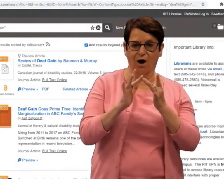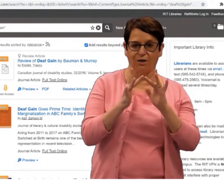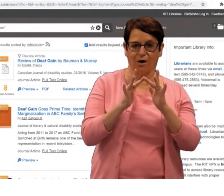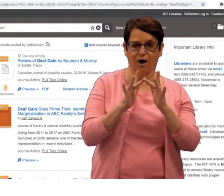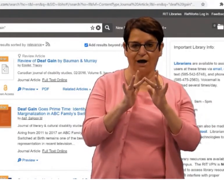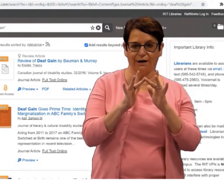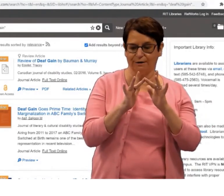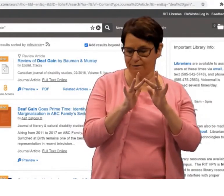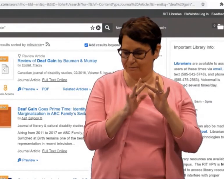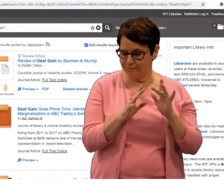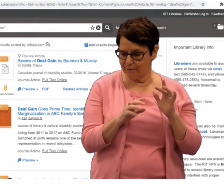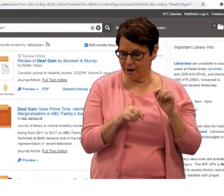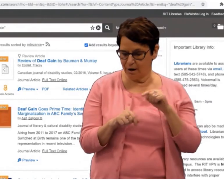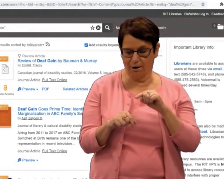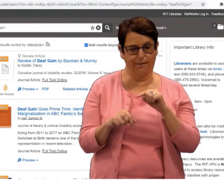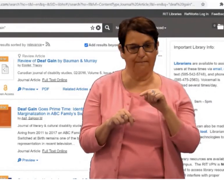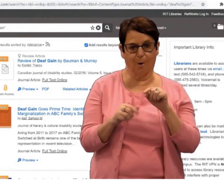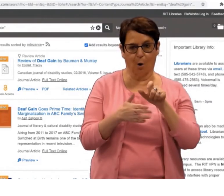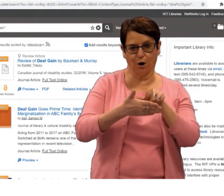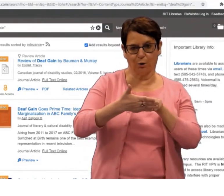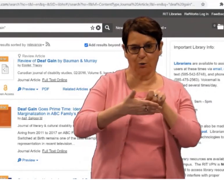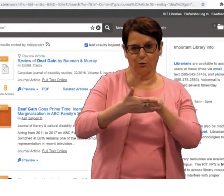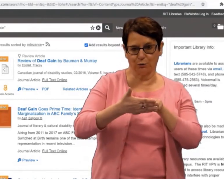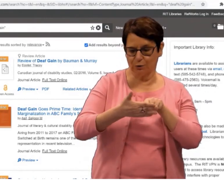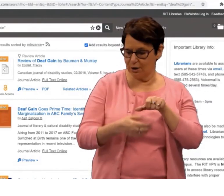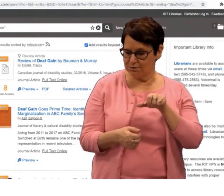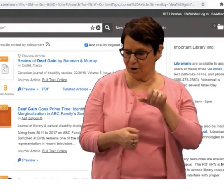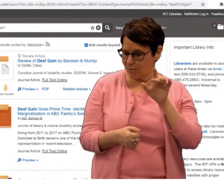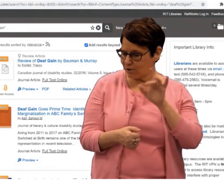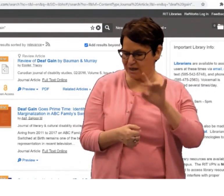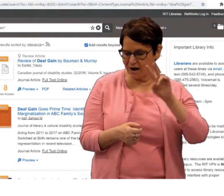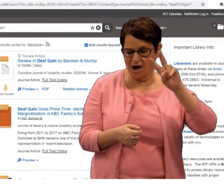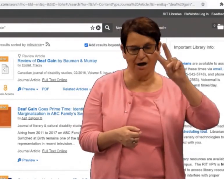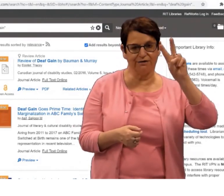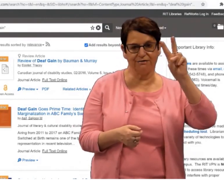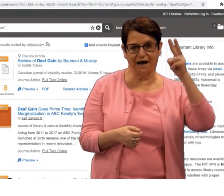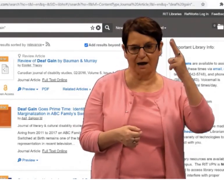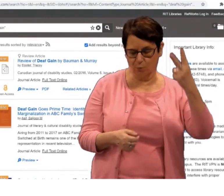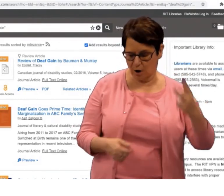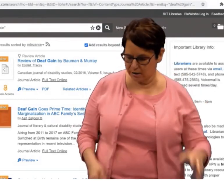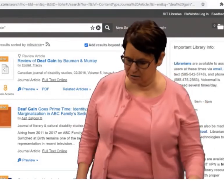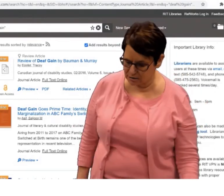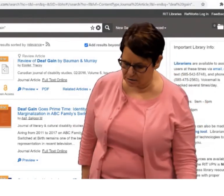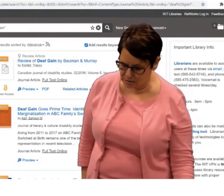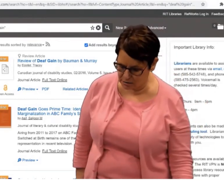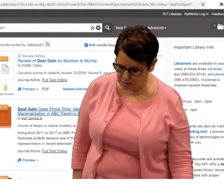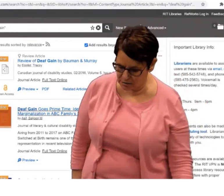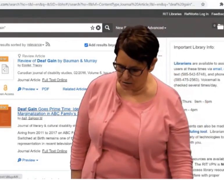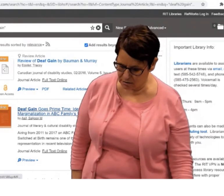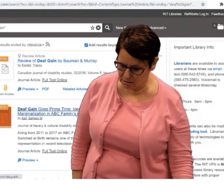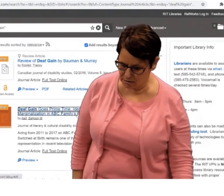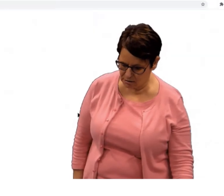Now we have full online articles. I will click on the second one.